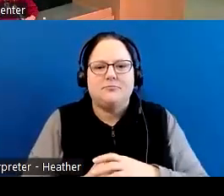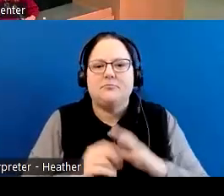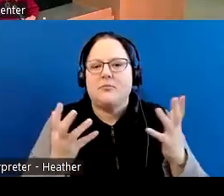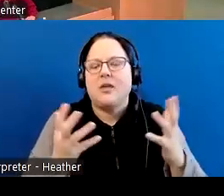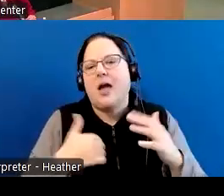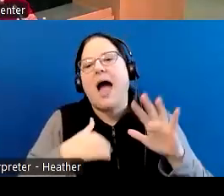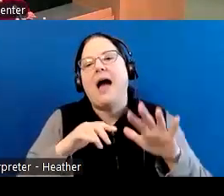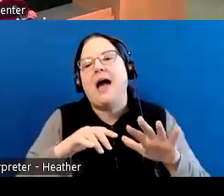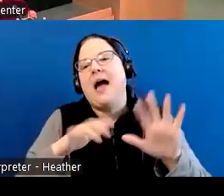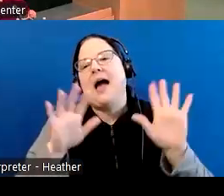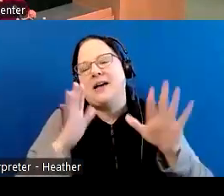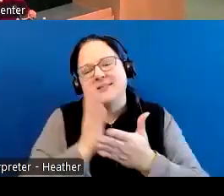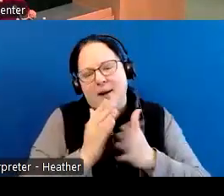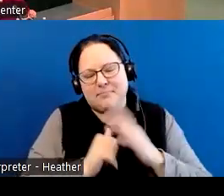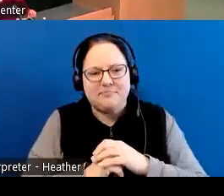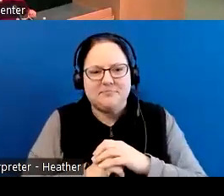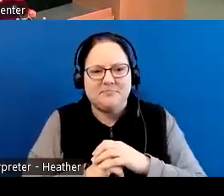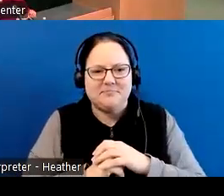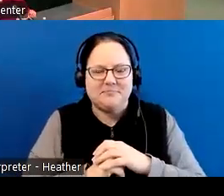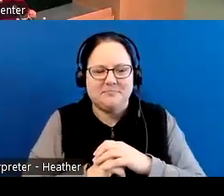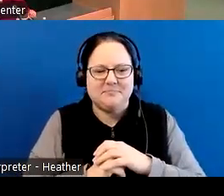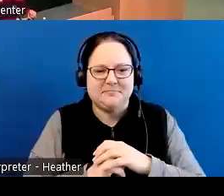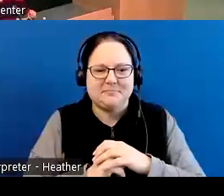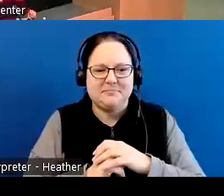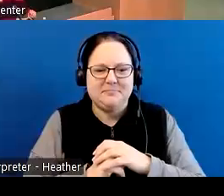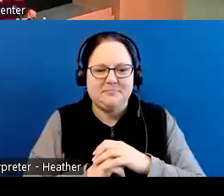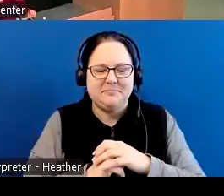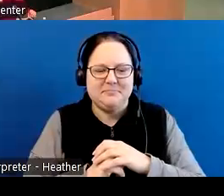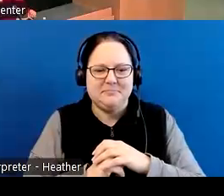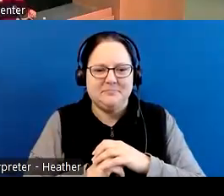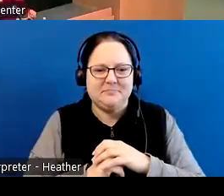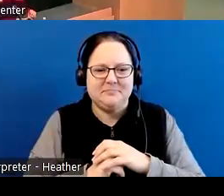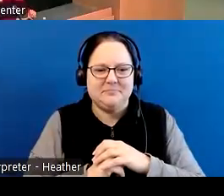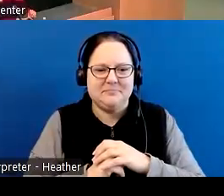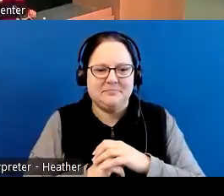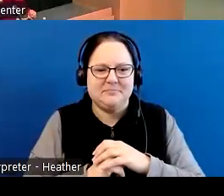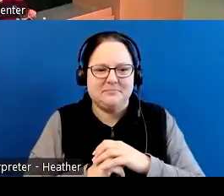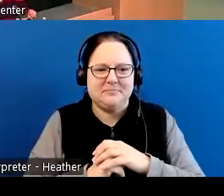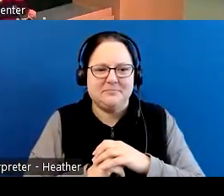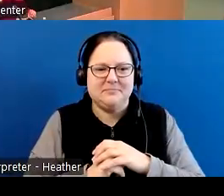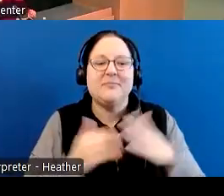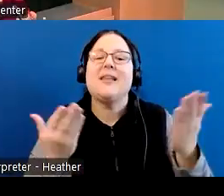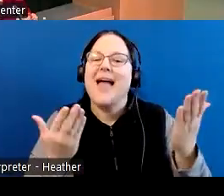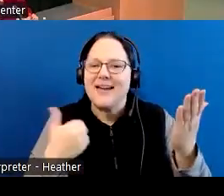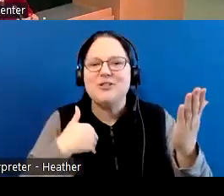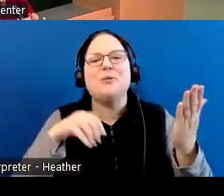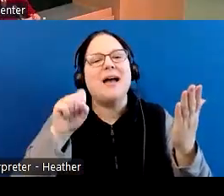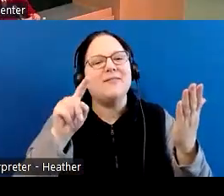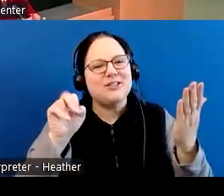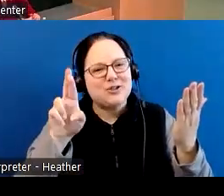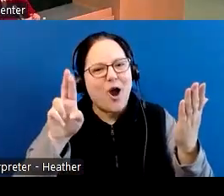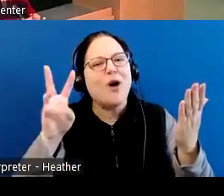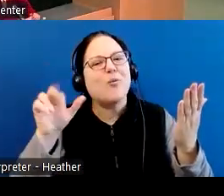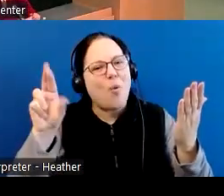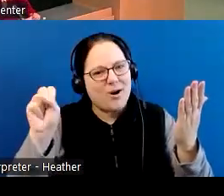talk more about that. So, um I I do have a Star Wars slide on here. Um Dr. Sharp was worried I